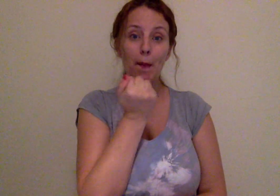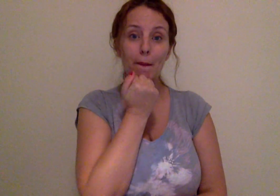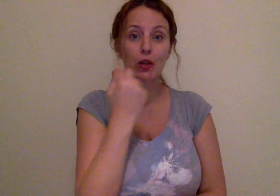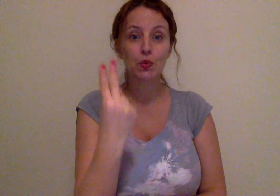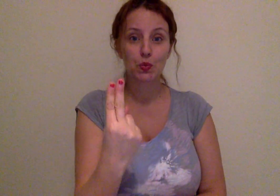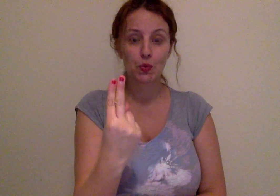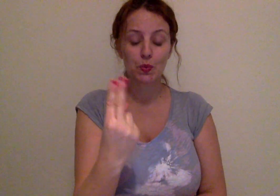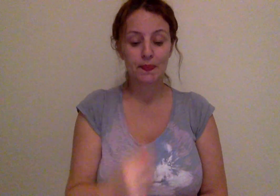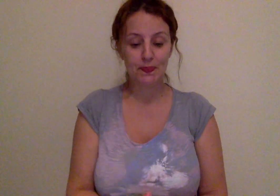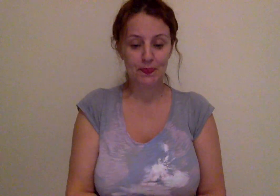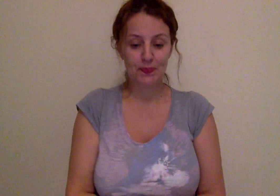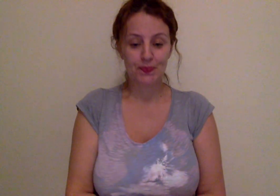Number 2